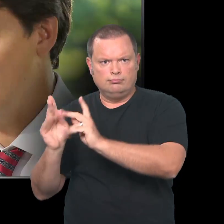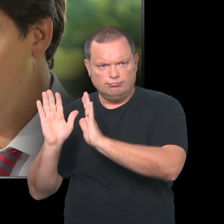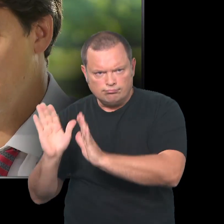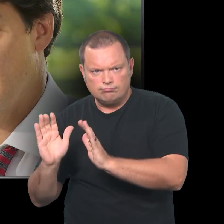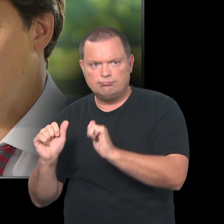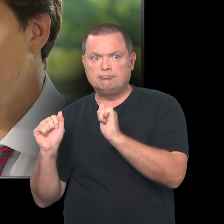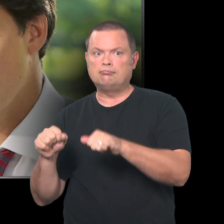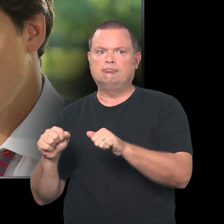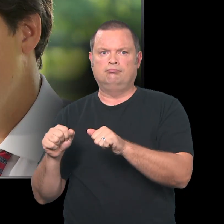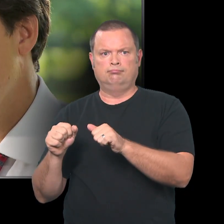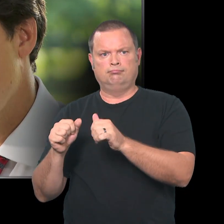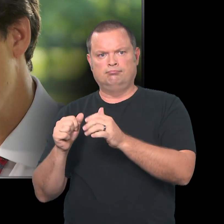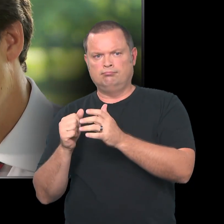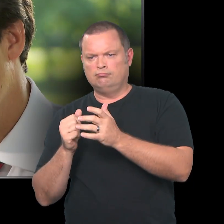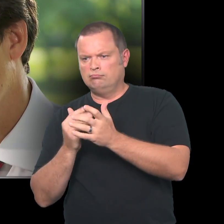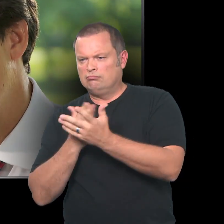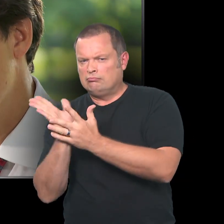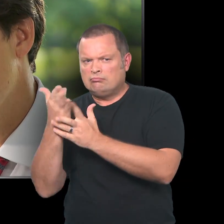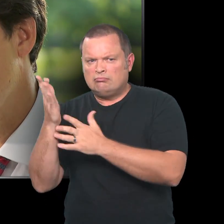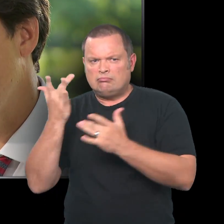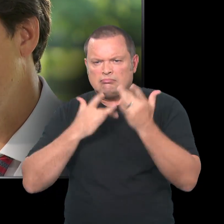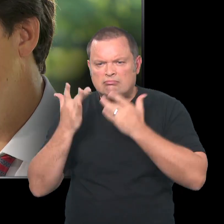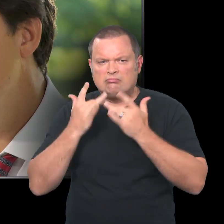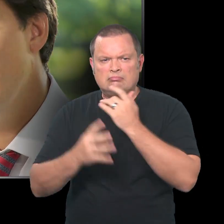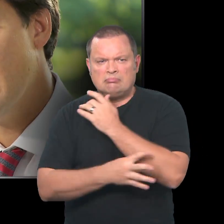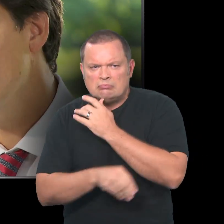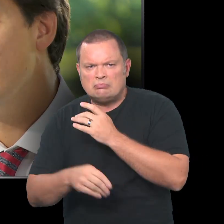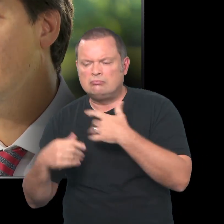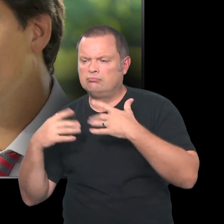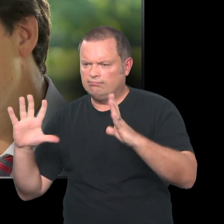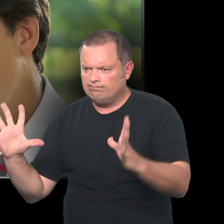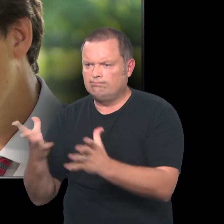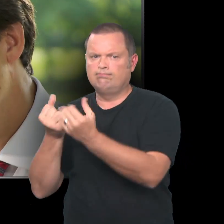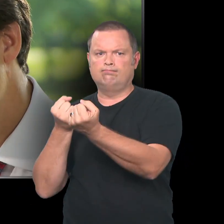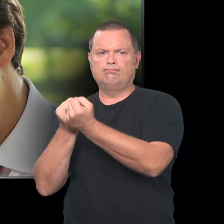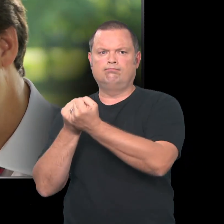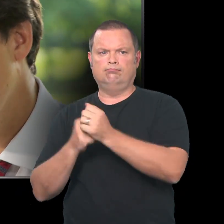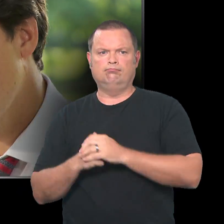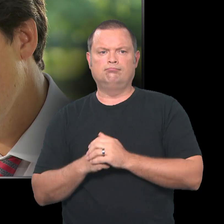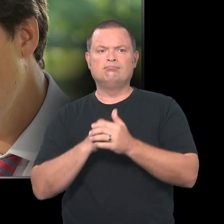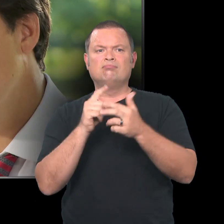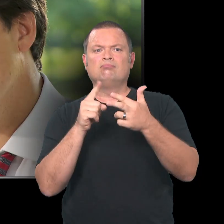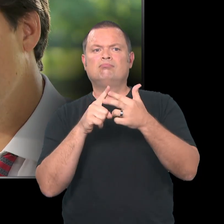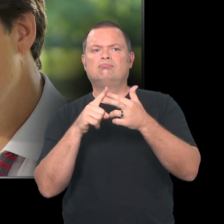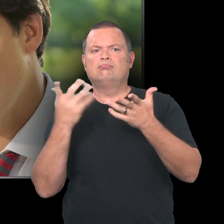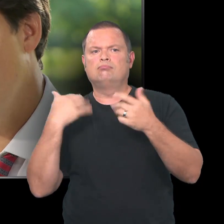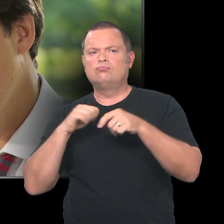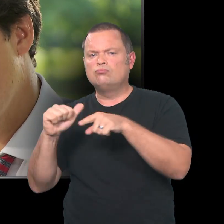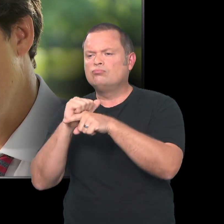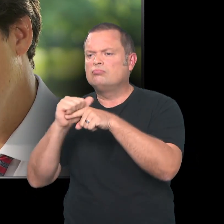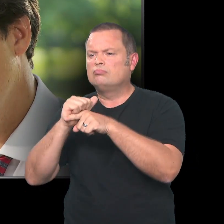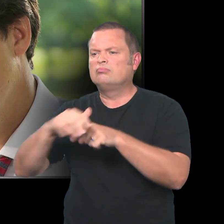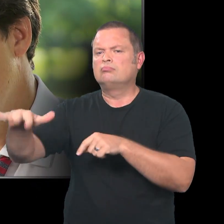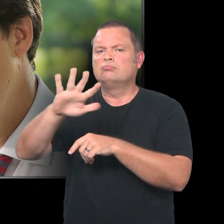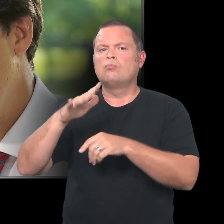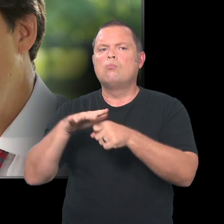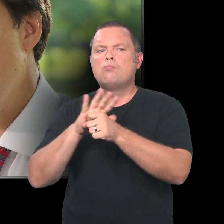We need humanitarian efforts, that is going to continue to allow people to get through some of the very difficult times they are in right now. And we have to be part of training